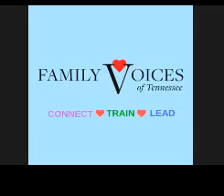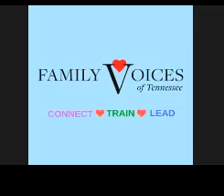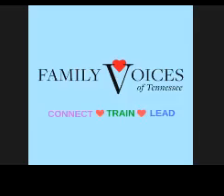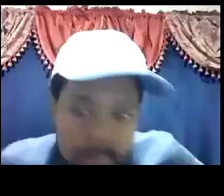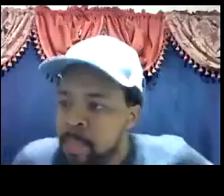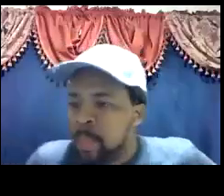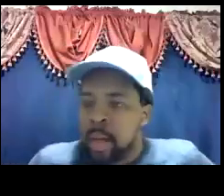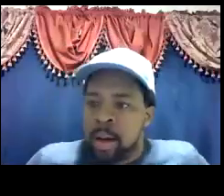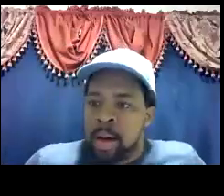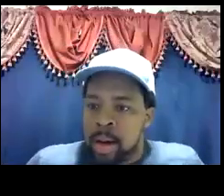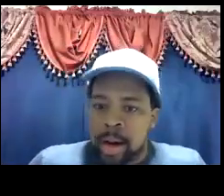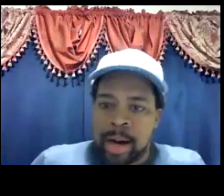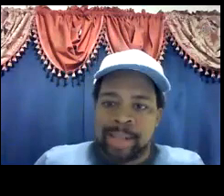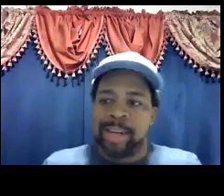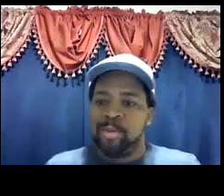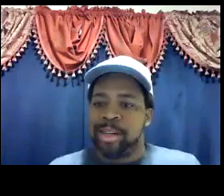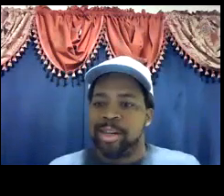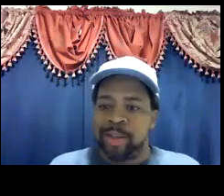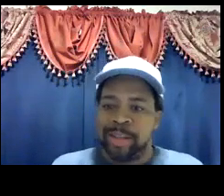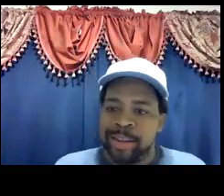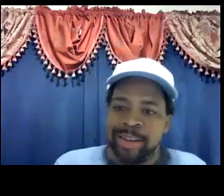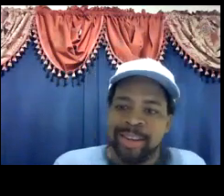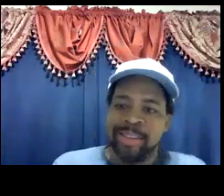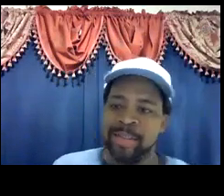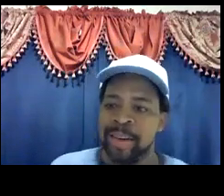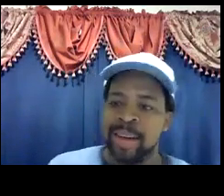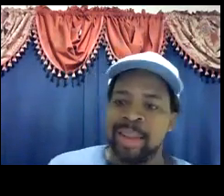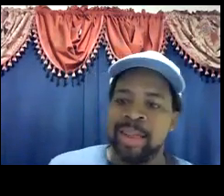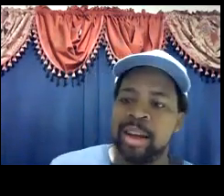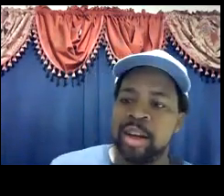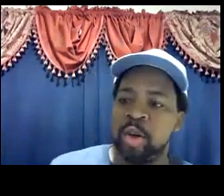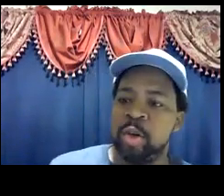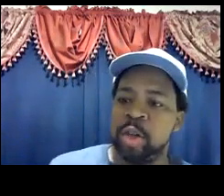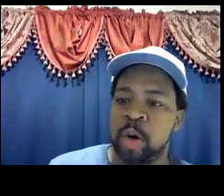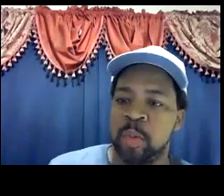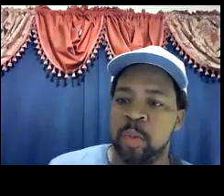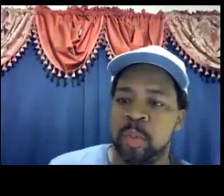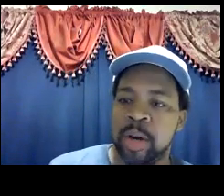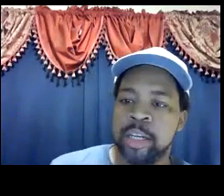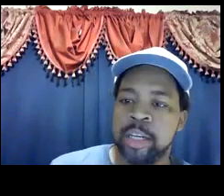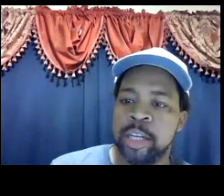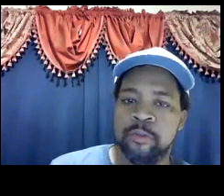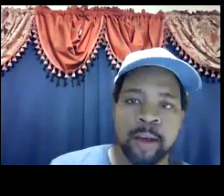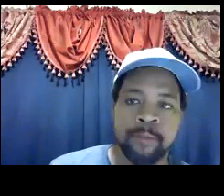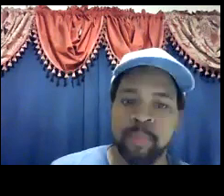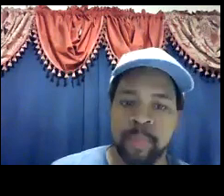All right how is day one doing? Thank you so much Sara for having me.